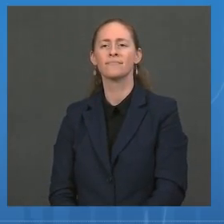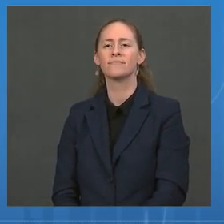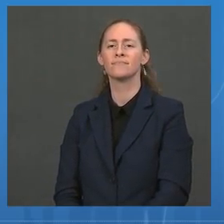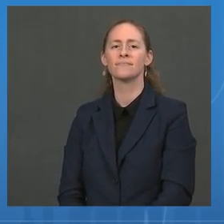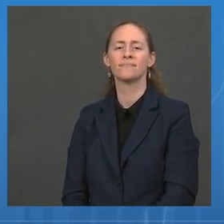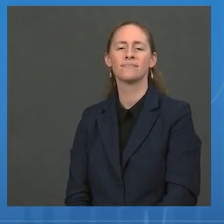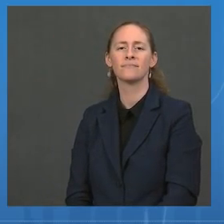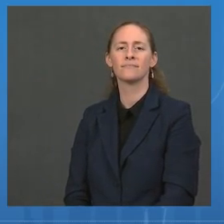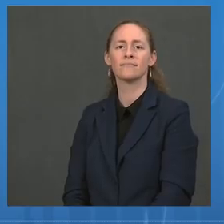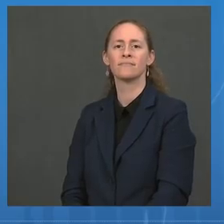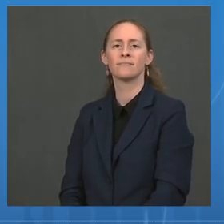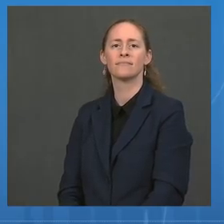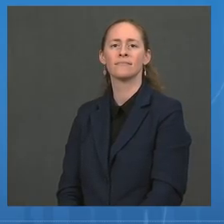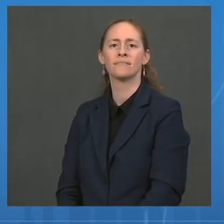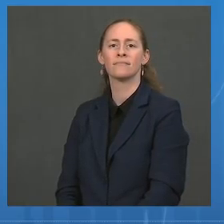Moderator: Let's go to Shira Stein at Bloomberg.